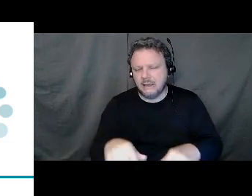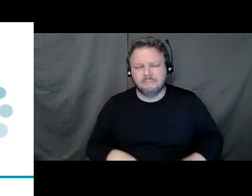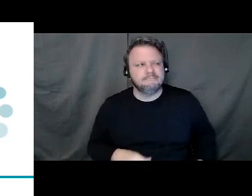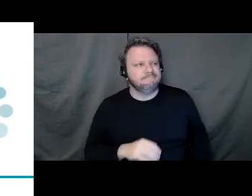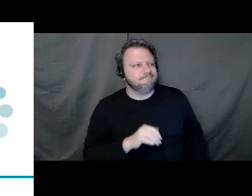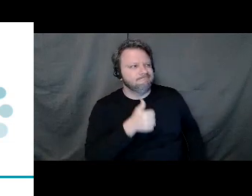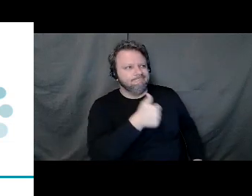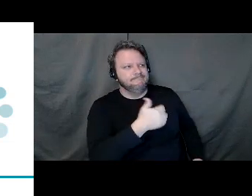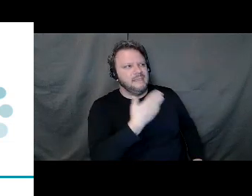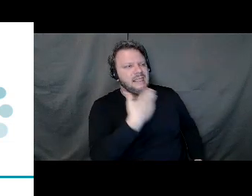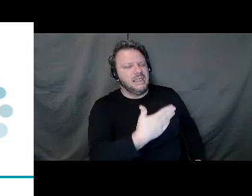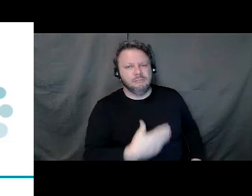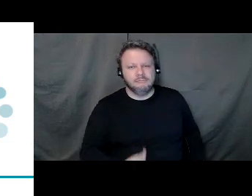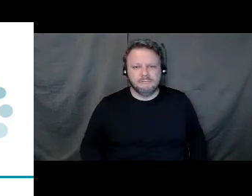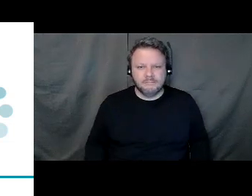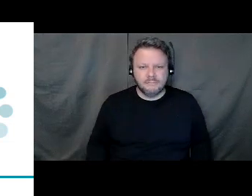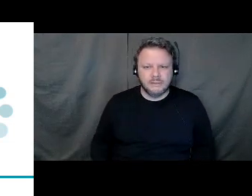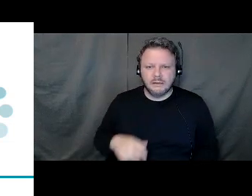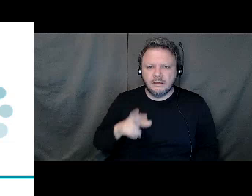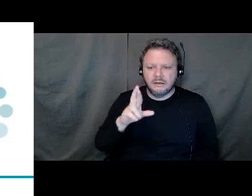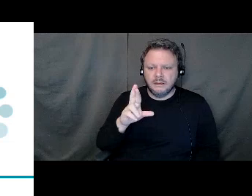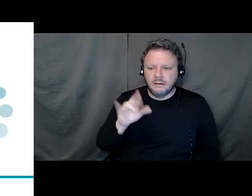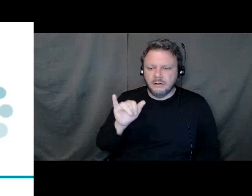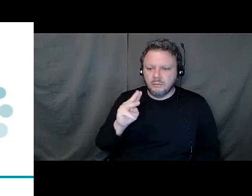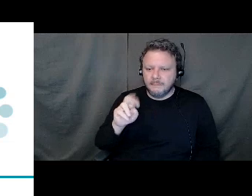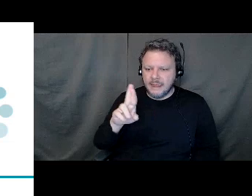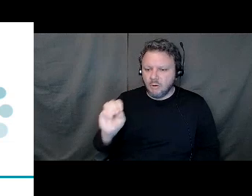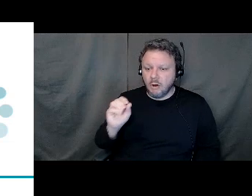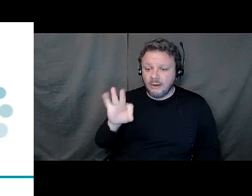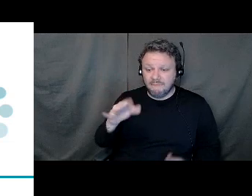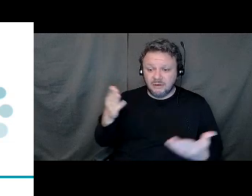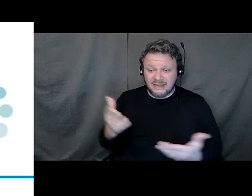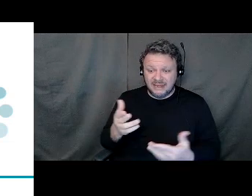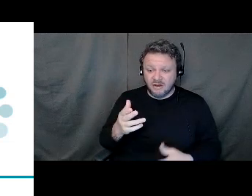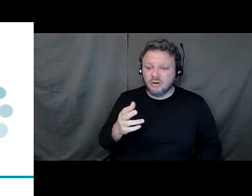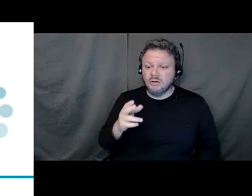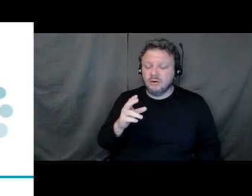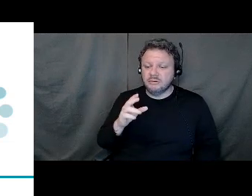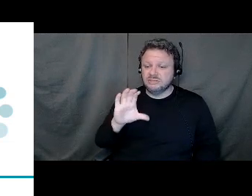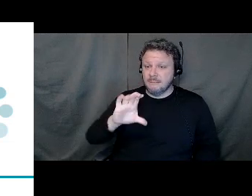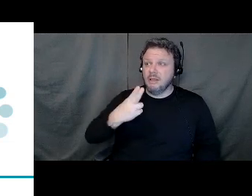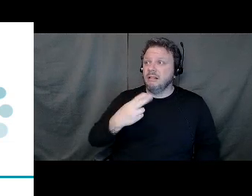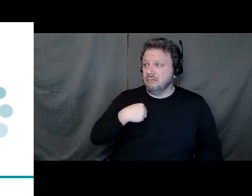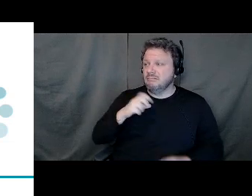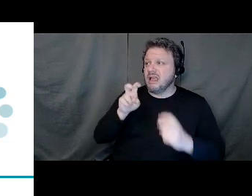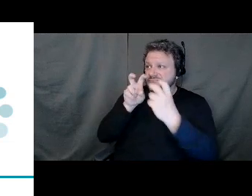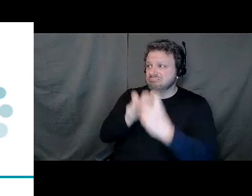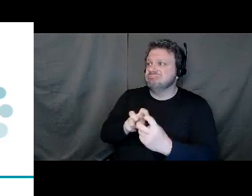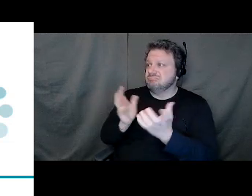Great. Thank you. And Romero, if you're here in Chapel Hill, I'd be happy to talk with you. Sure.